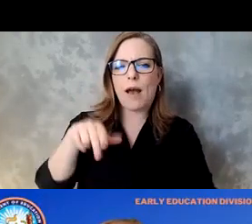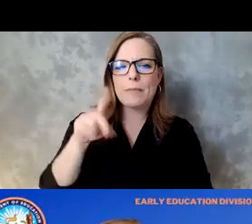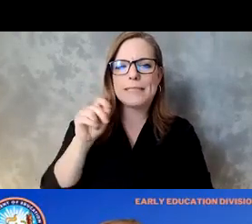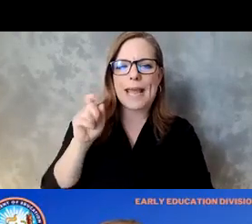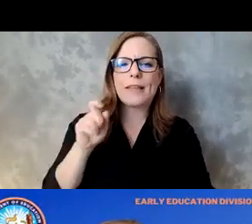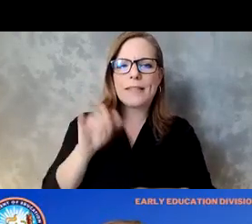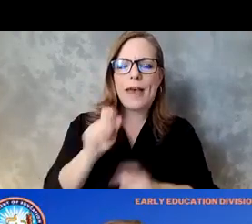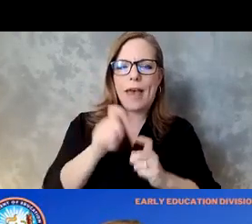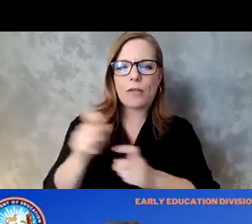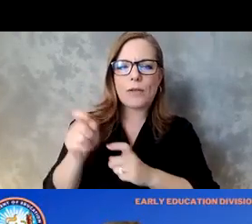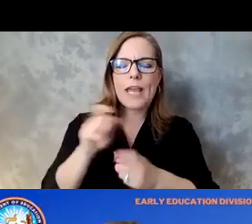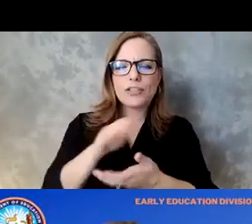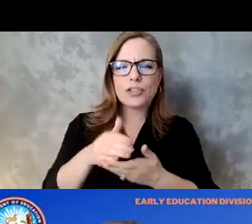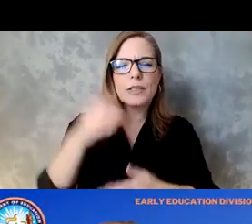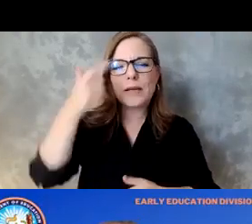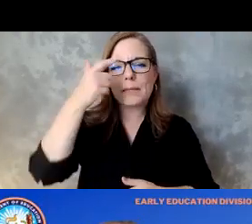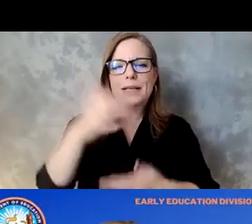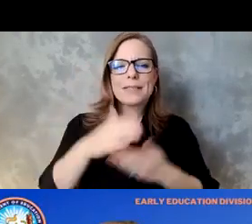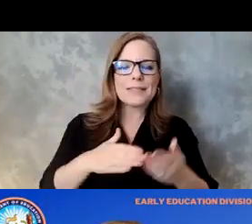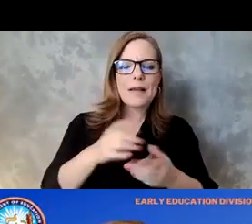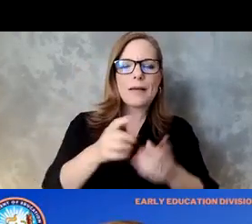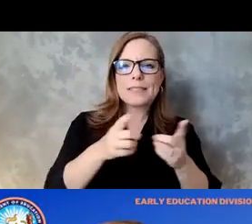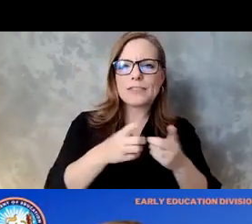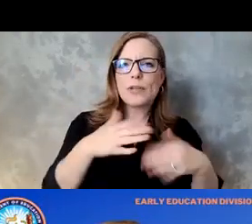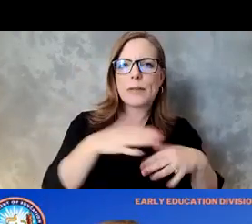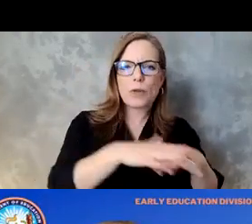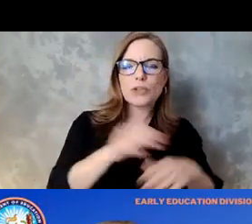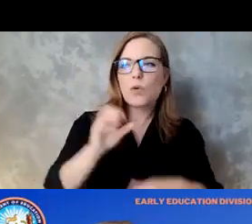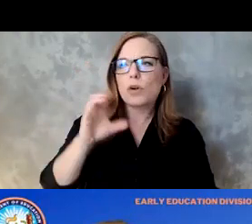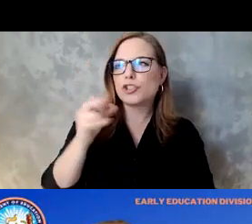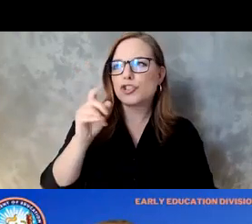merged school districts charter schools that became district schools district schools that